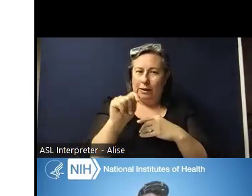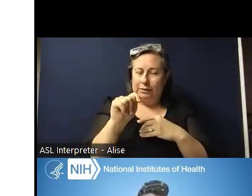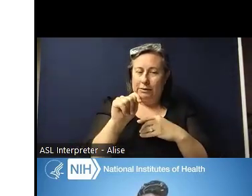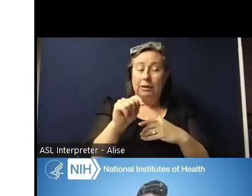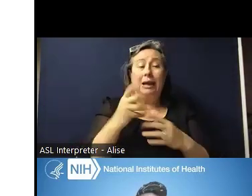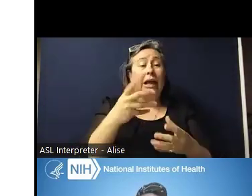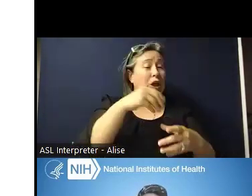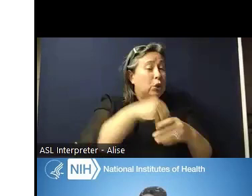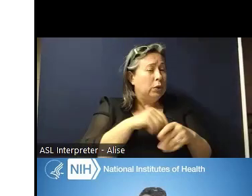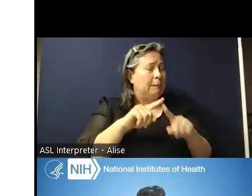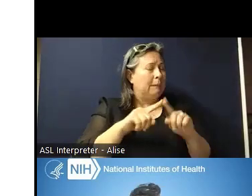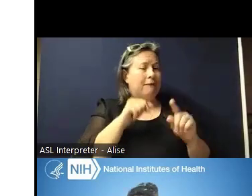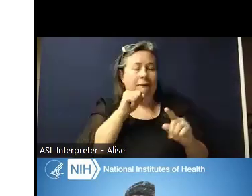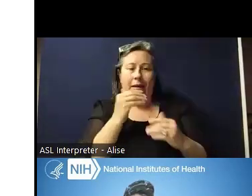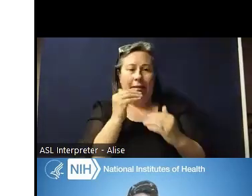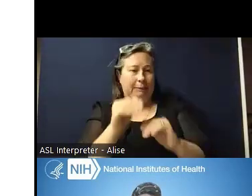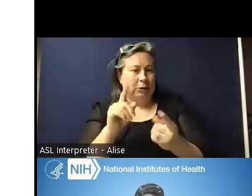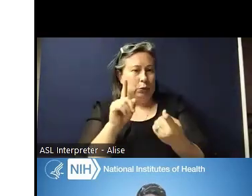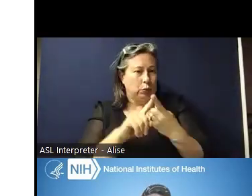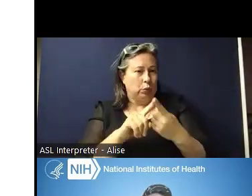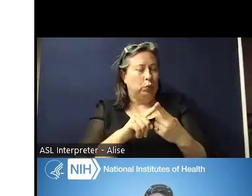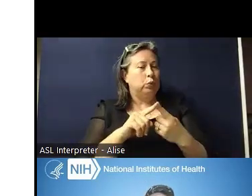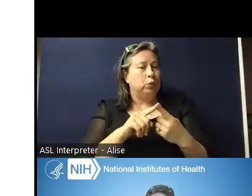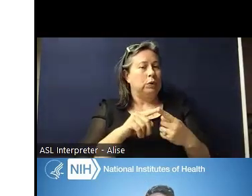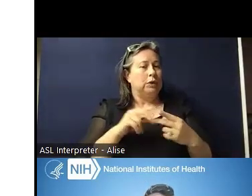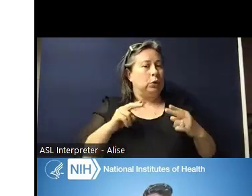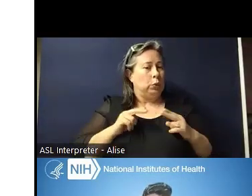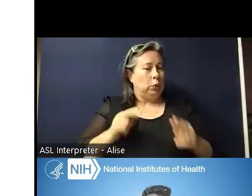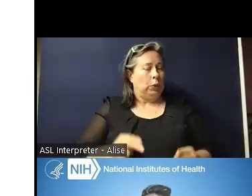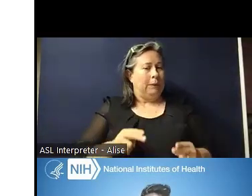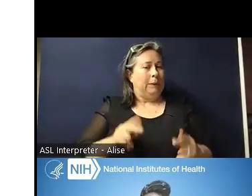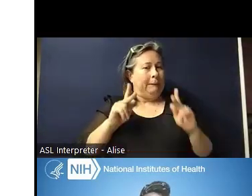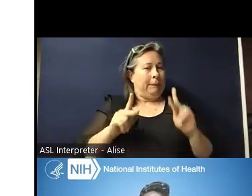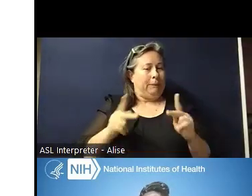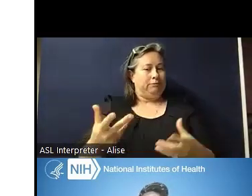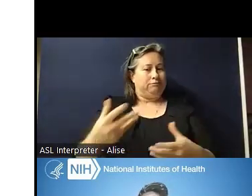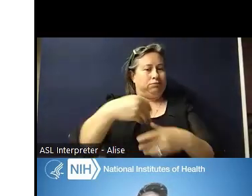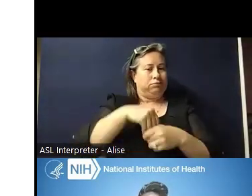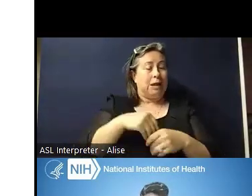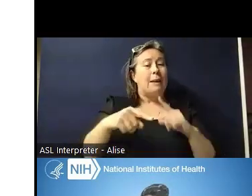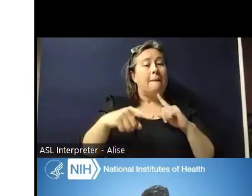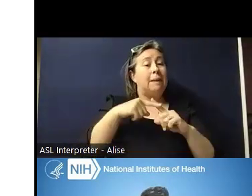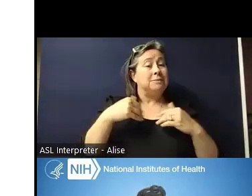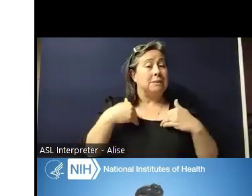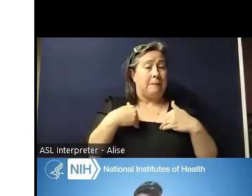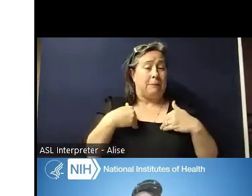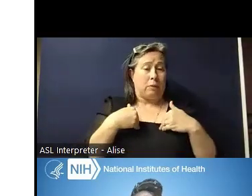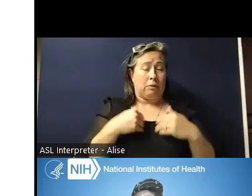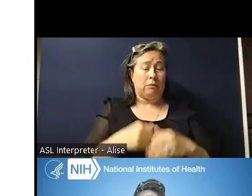to the involvement of human subjects and animals. We also talk about the extensive travel